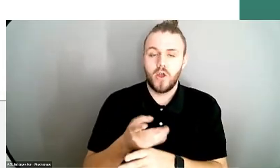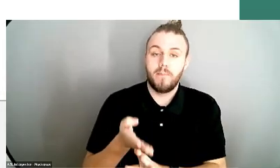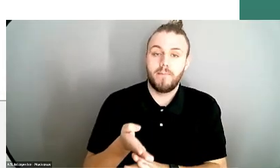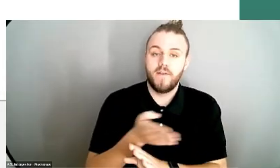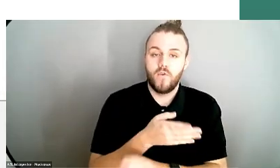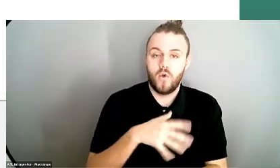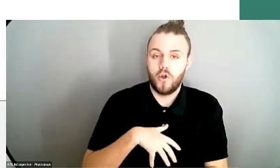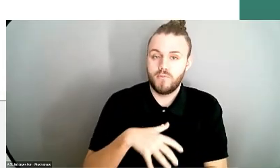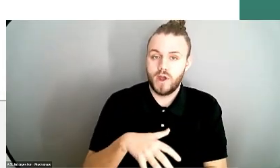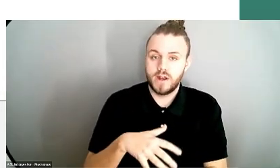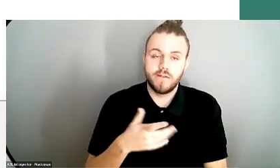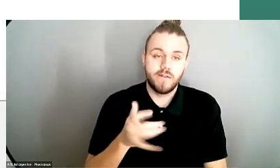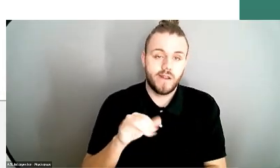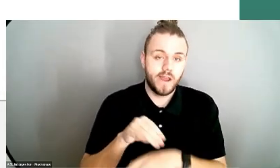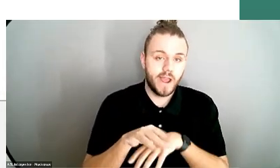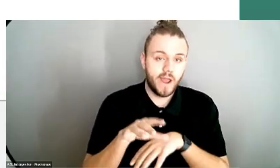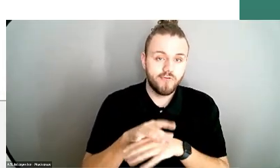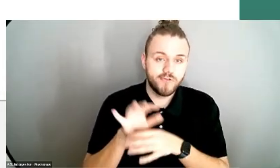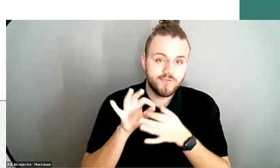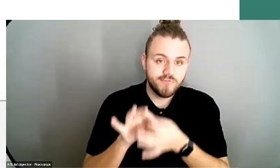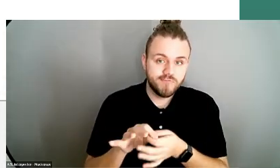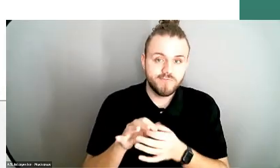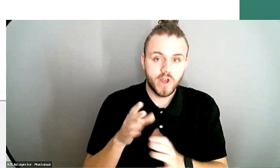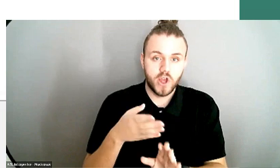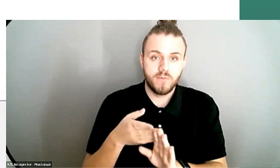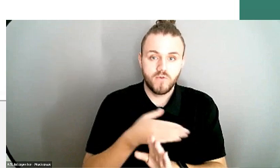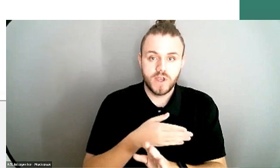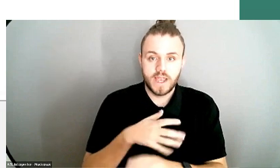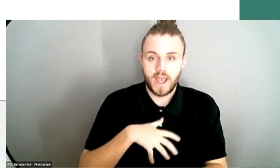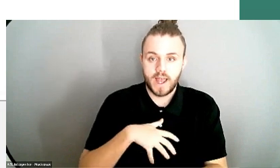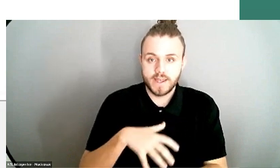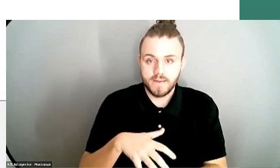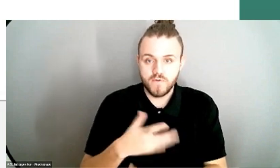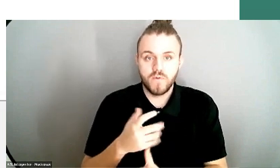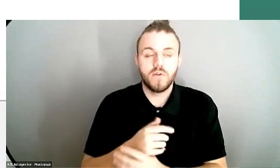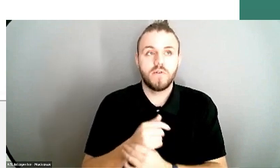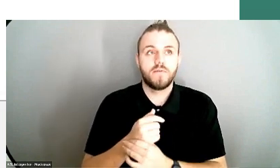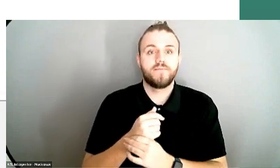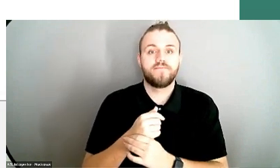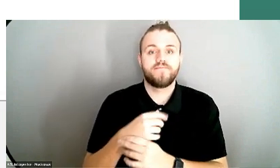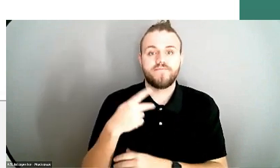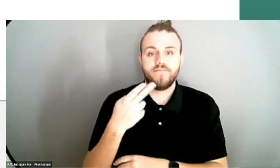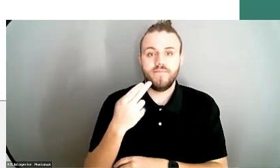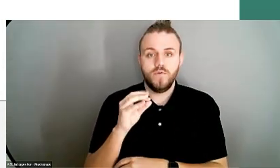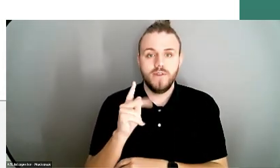So counseling around preconceptual folic acid, making sure that